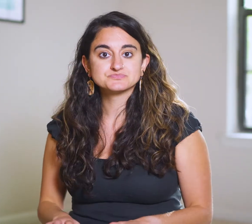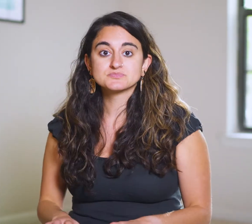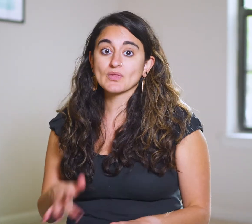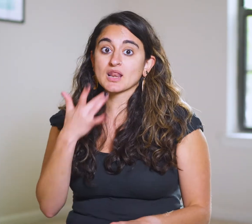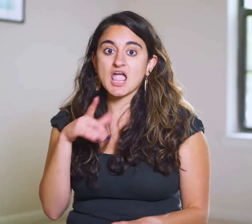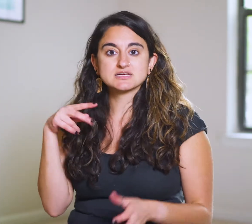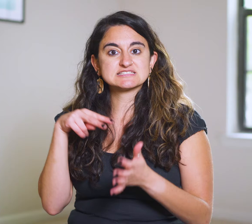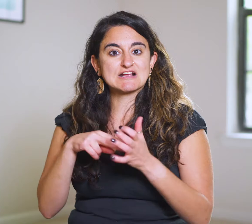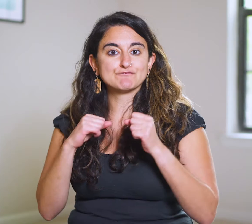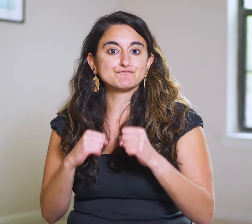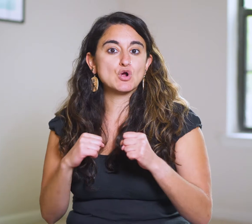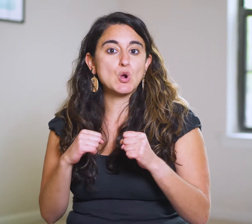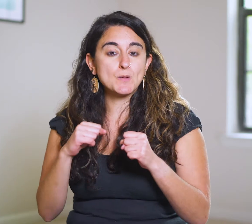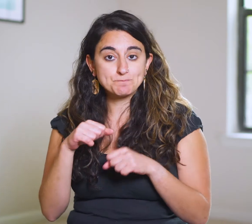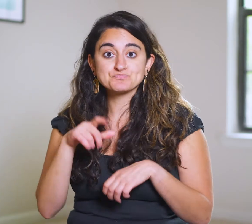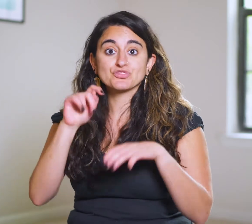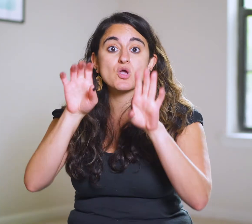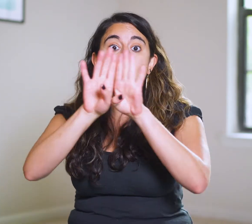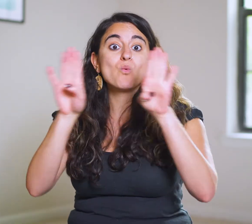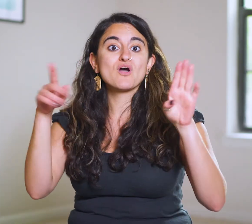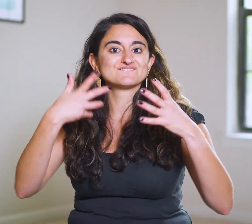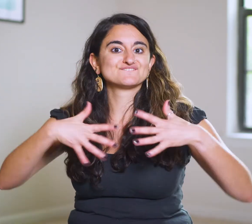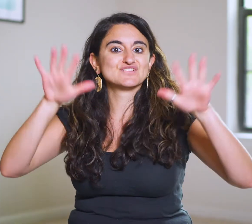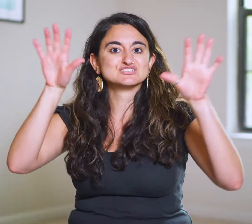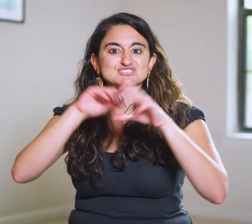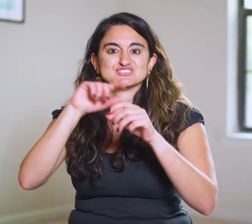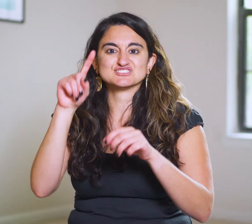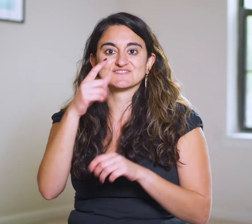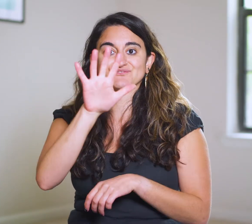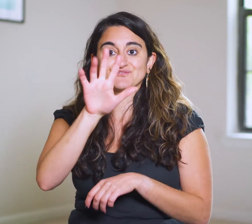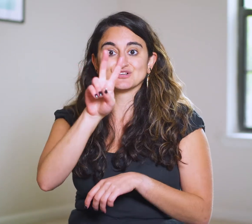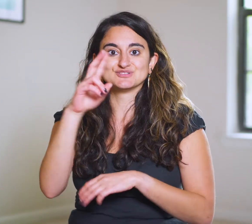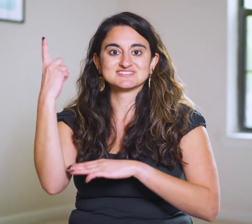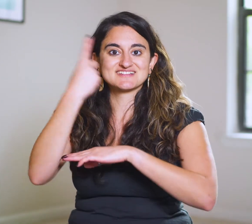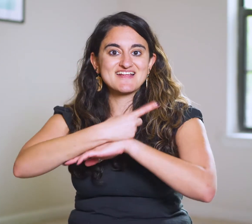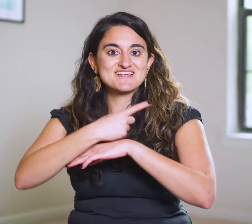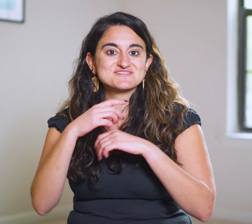He stands firm and the wall is finished in just 52 days.